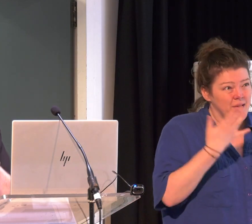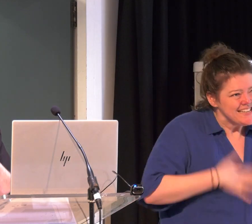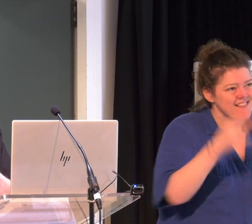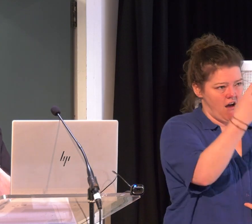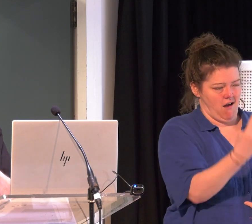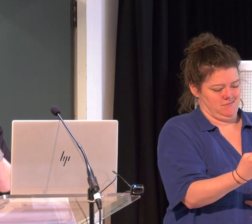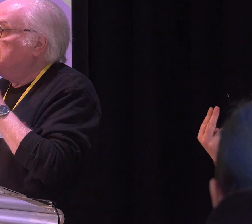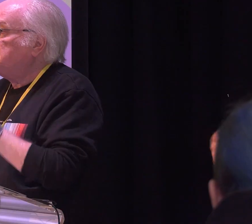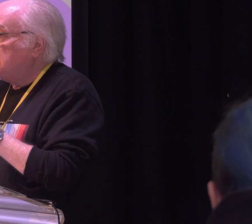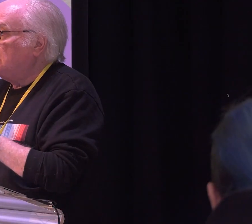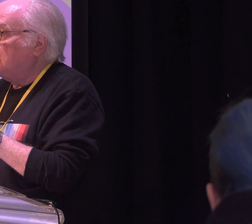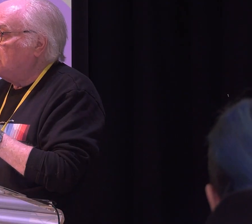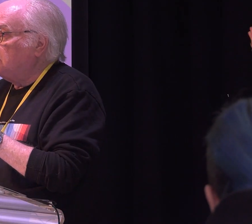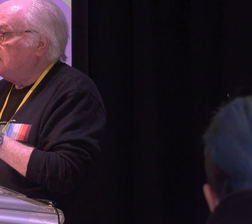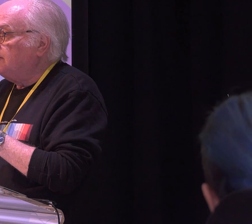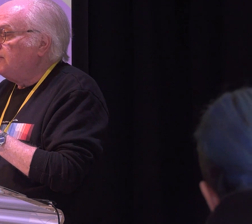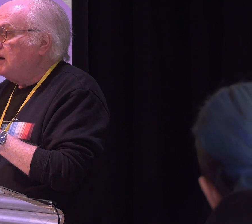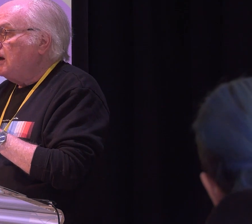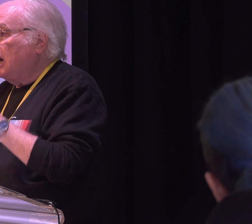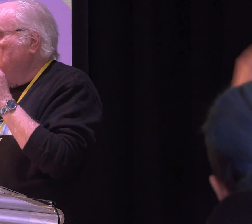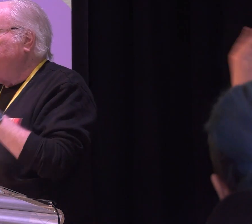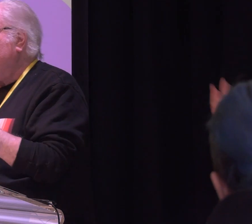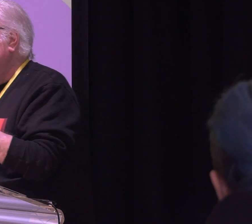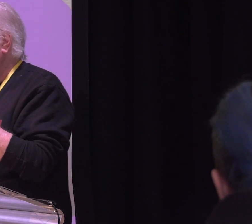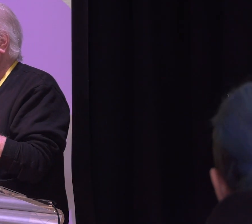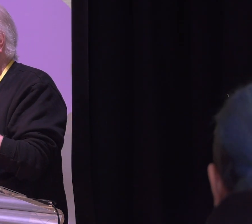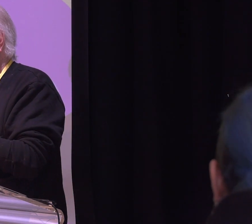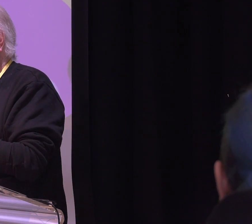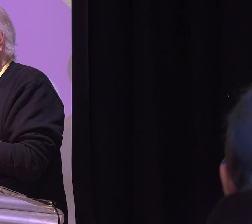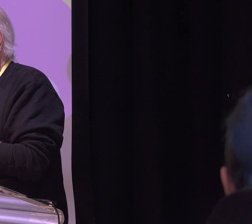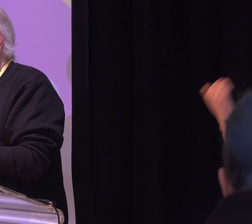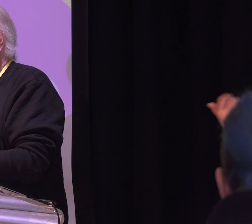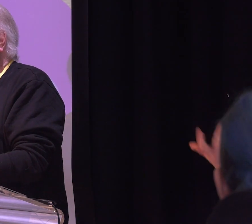And young people, in particular, can't do it. And I'll finally wind up by saying,